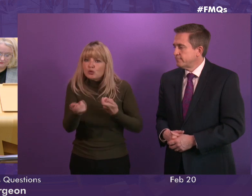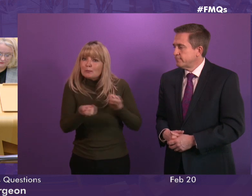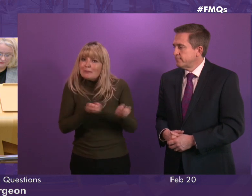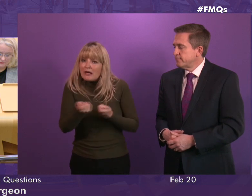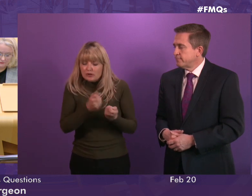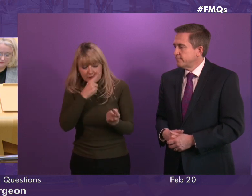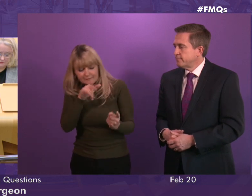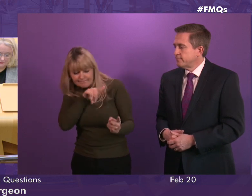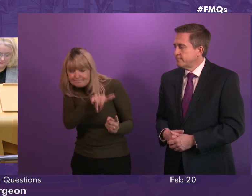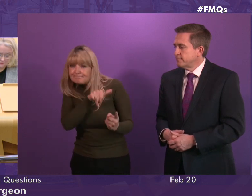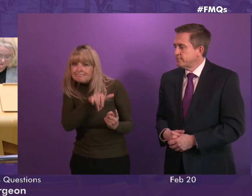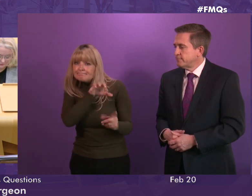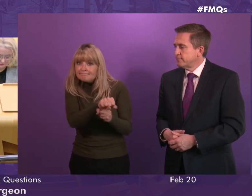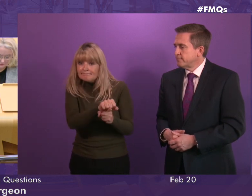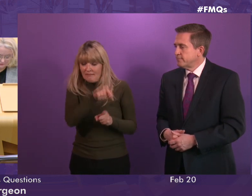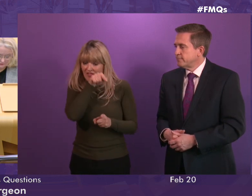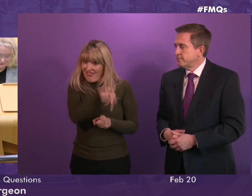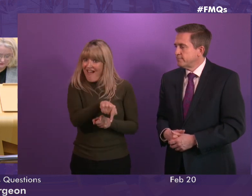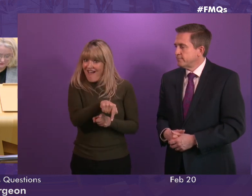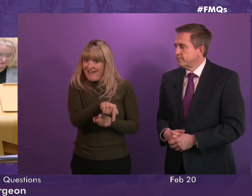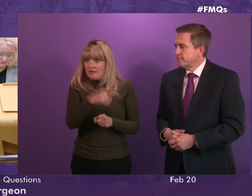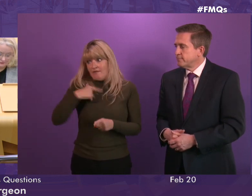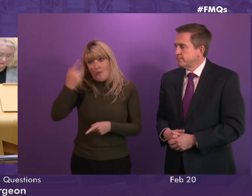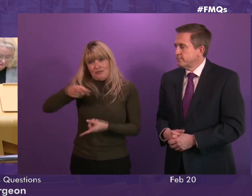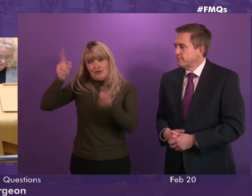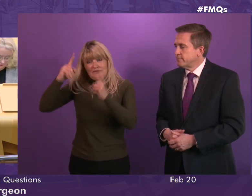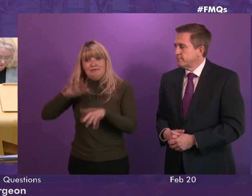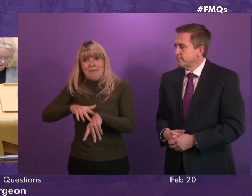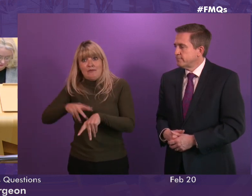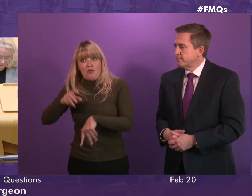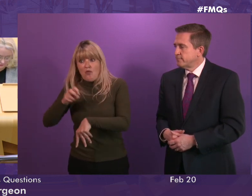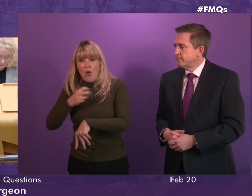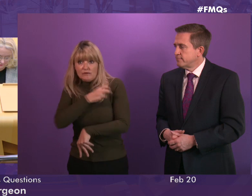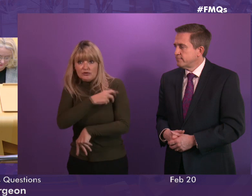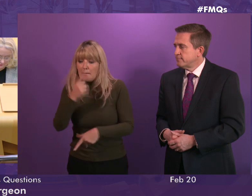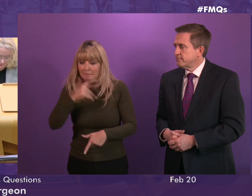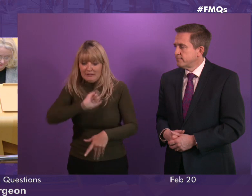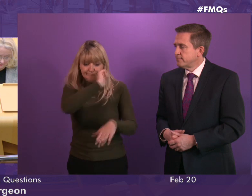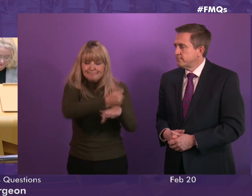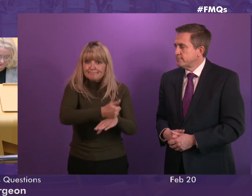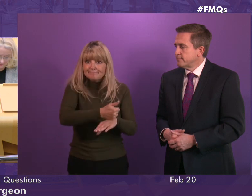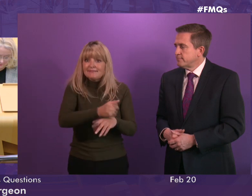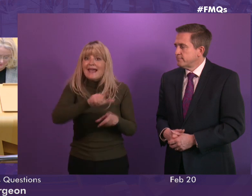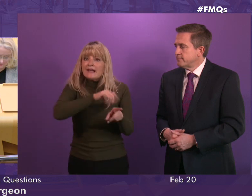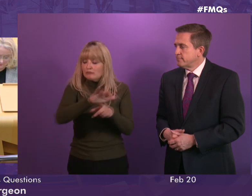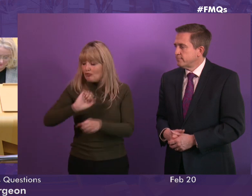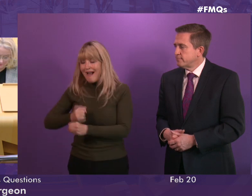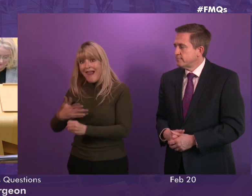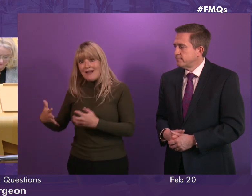which has been communicated to boards via a letter from the chief medical officer. The establishment of testing facilities in Edinburgh and Glasgow has enabled quicker